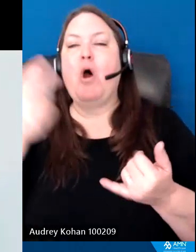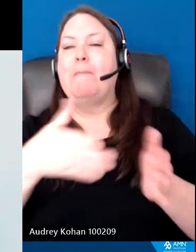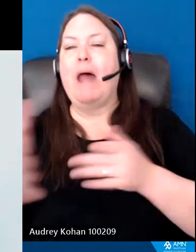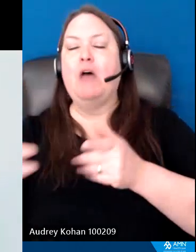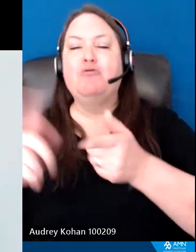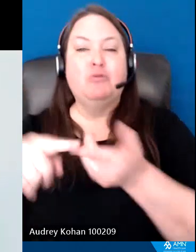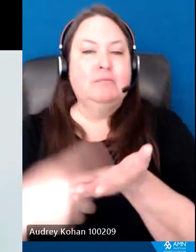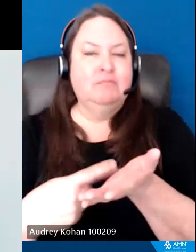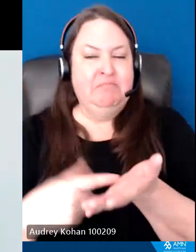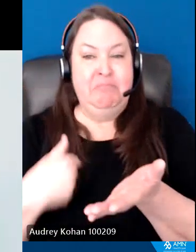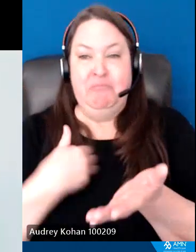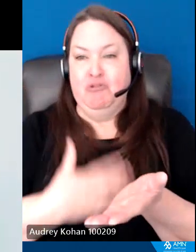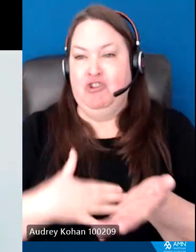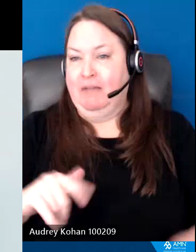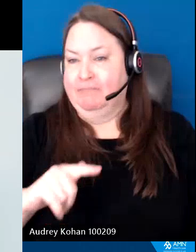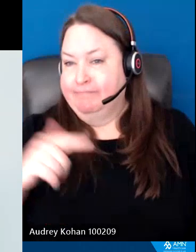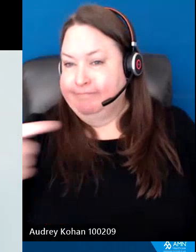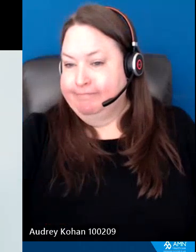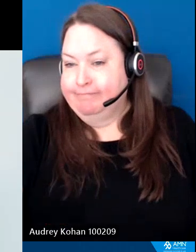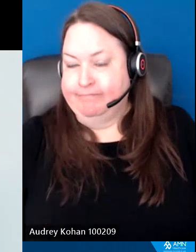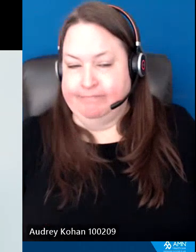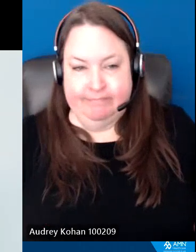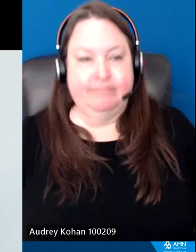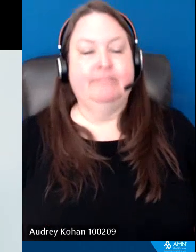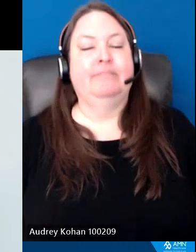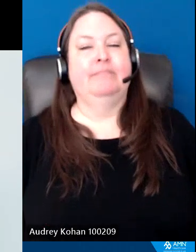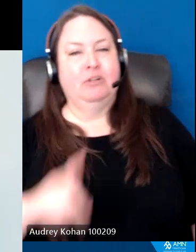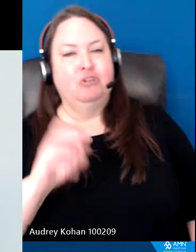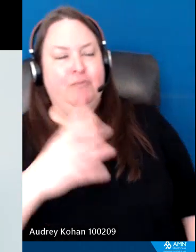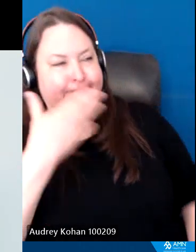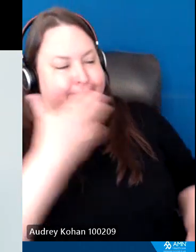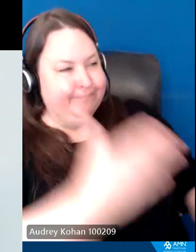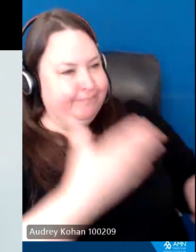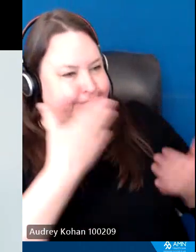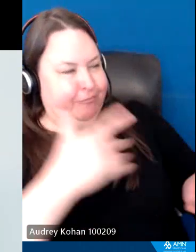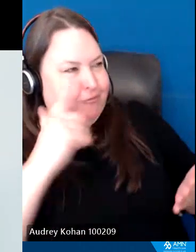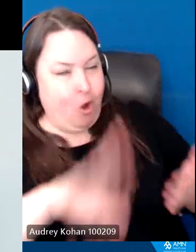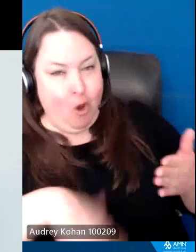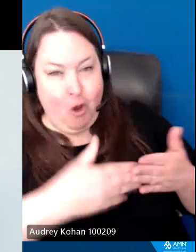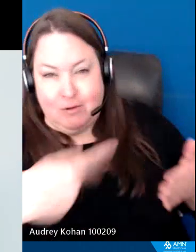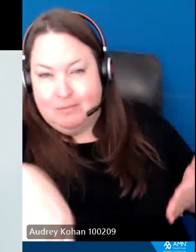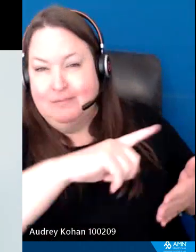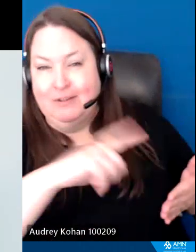would certainly appreciate that Drew please thank you Matt and thanks for everyone for being here